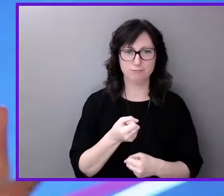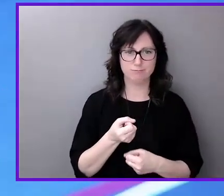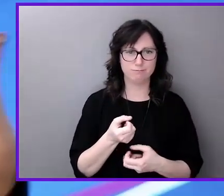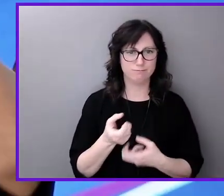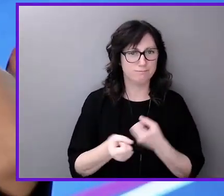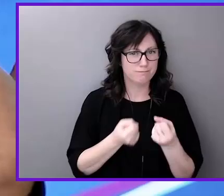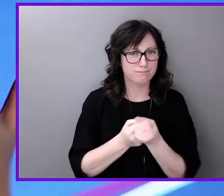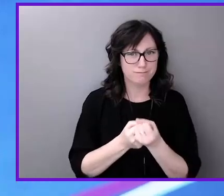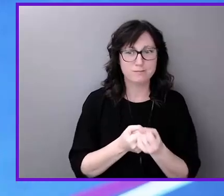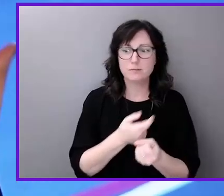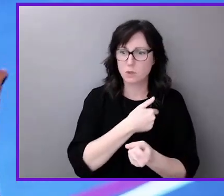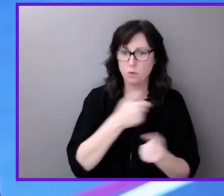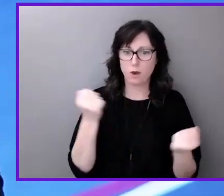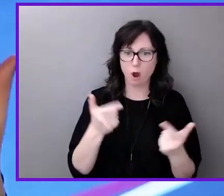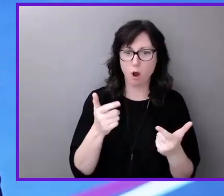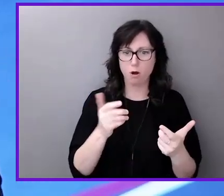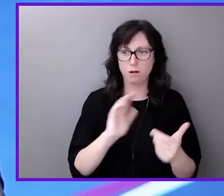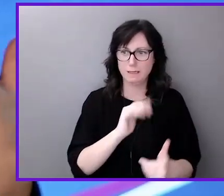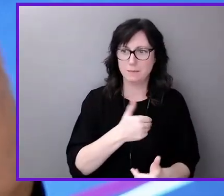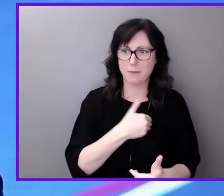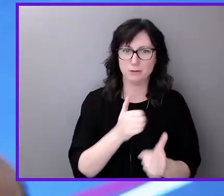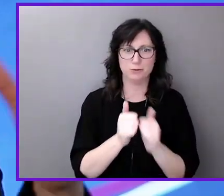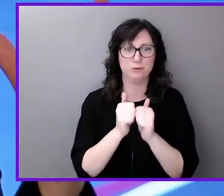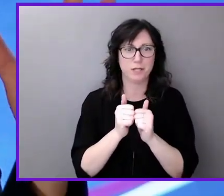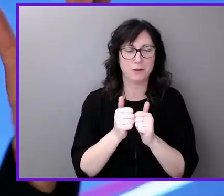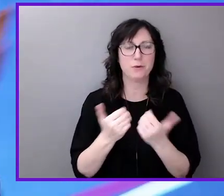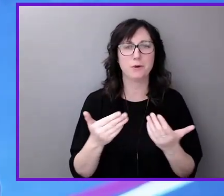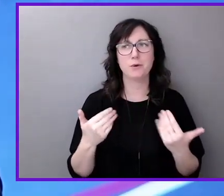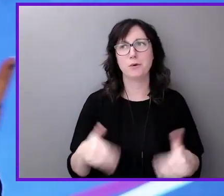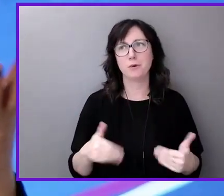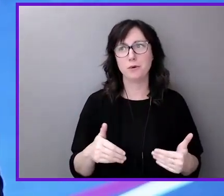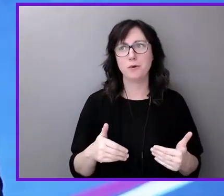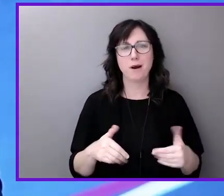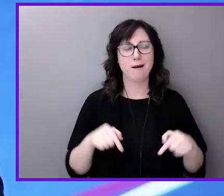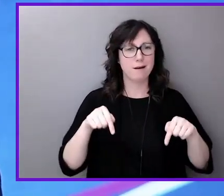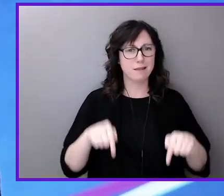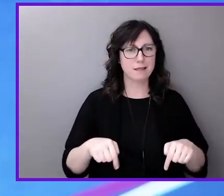Because, as I said at the beginning, this is a conversation, a dialogue,